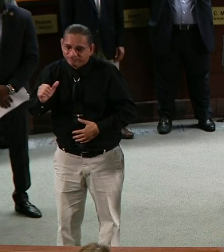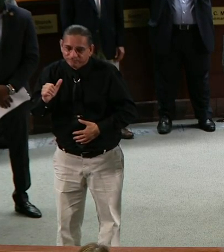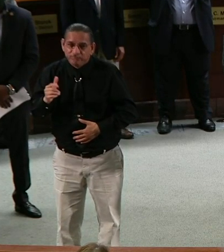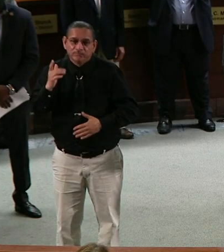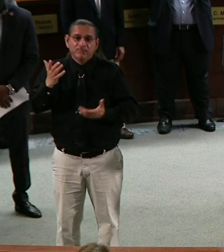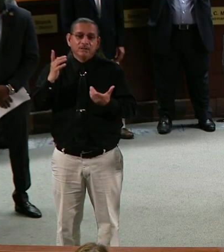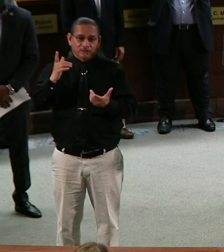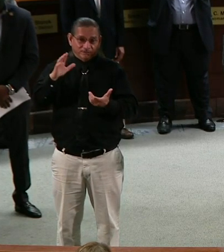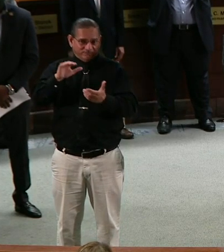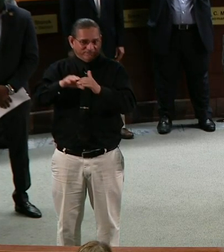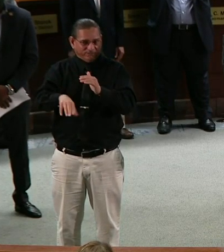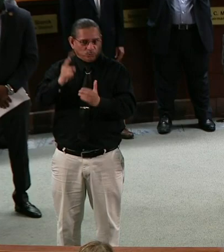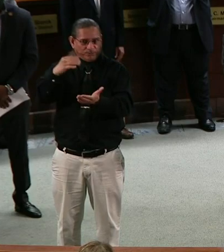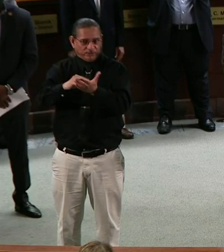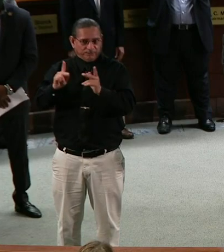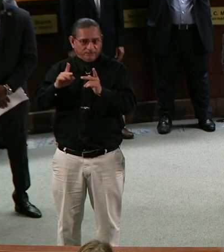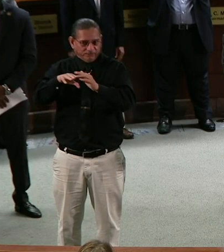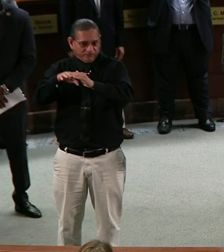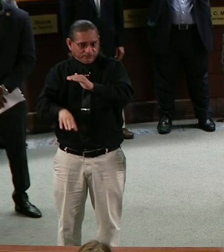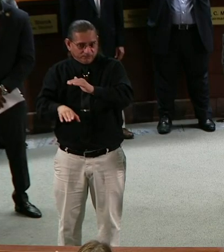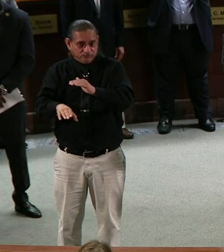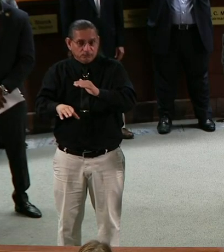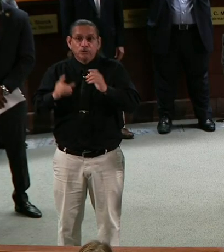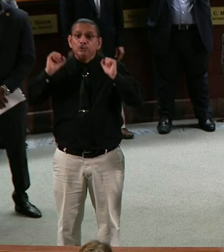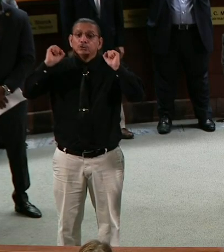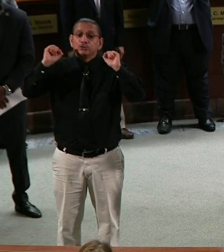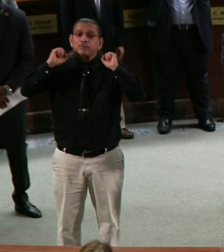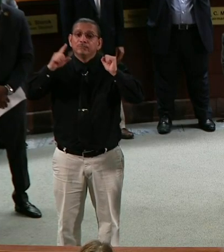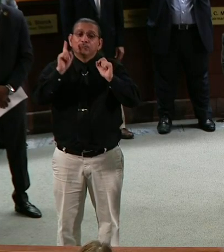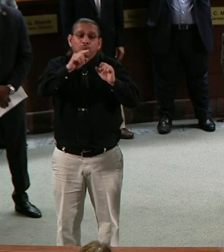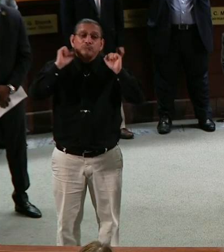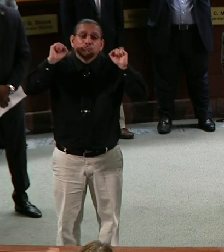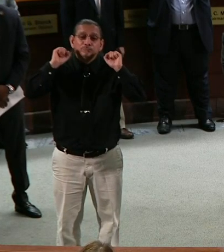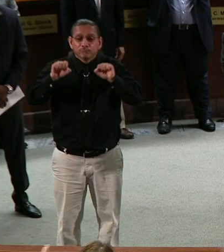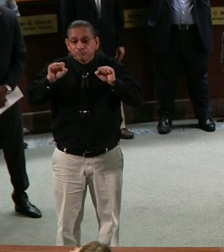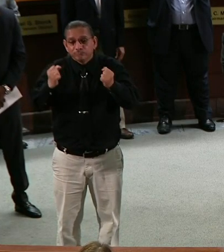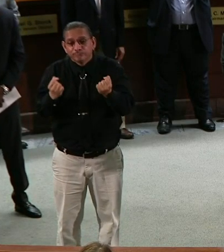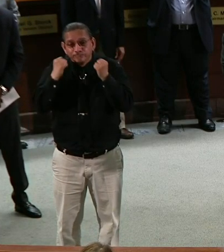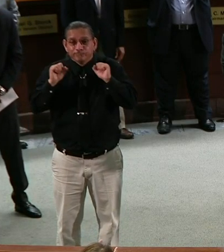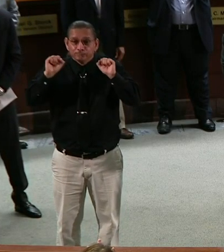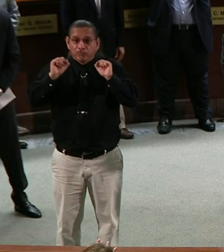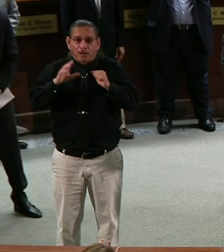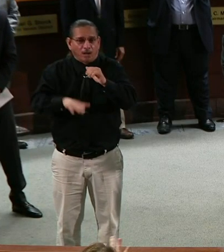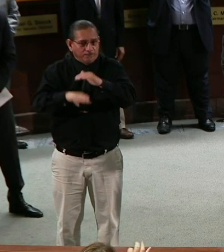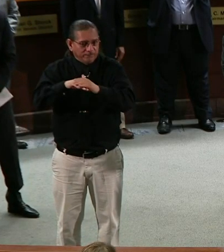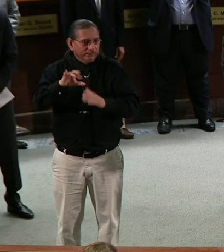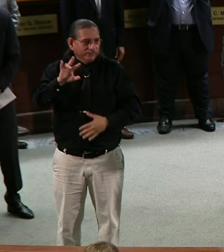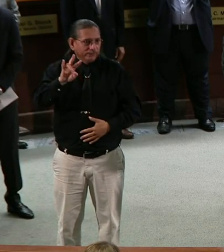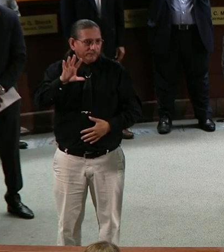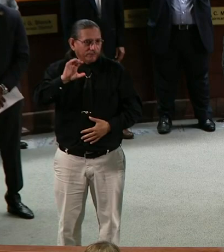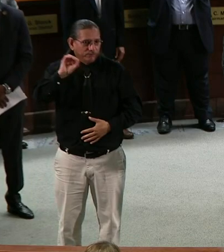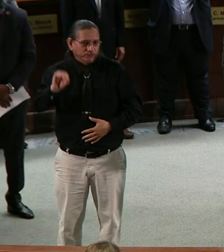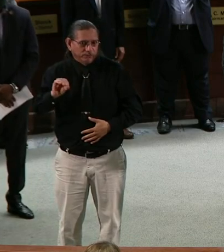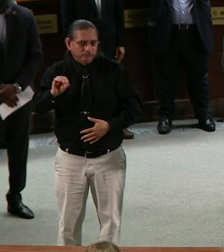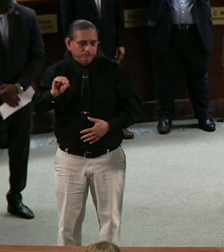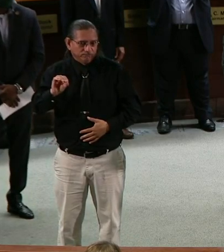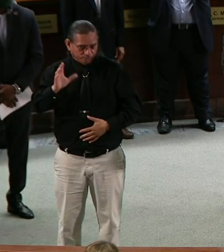WITH A CAP OF ONE THOUSAND PEOPLE. JAMS AND FITNESS